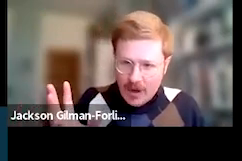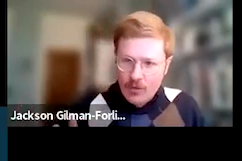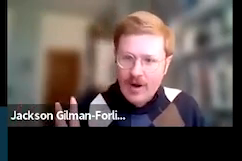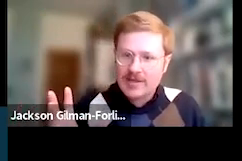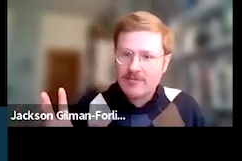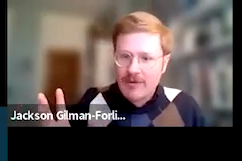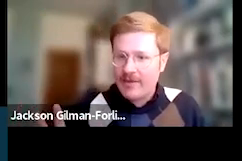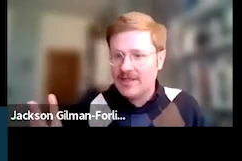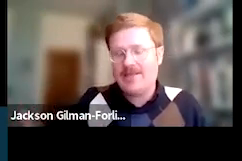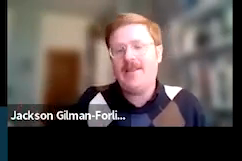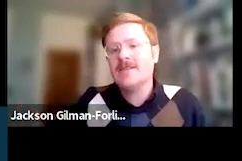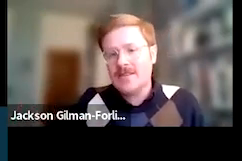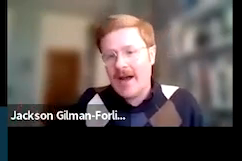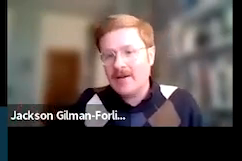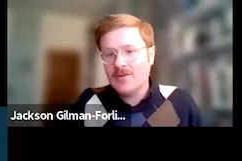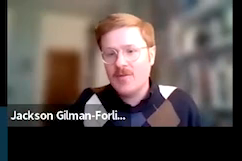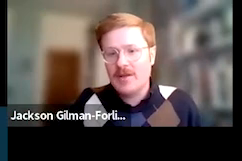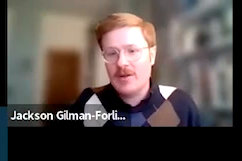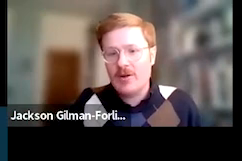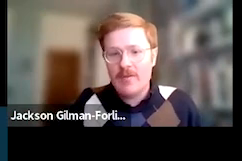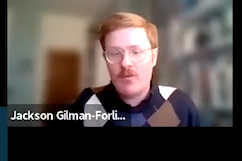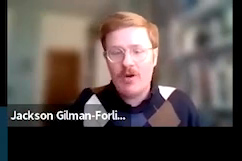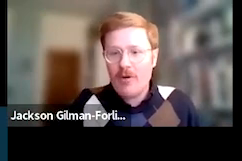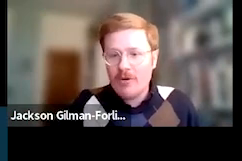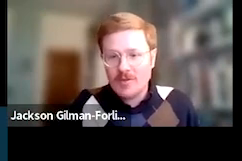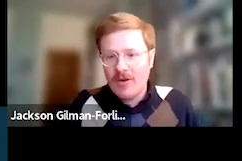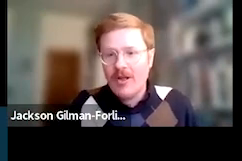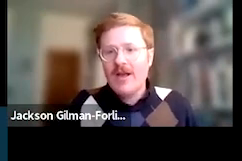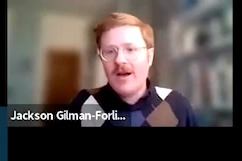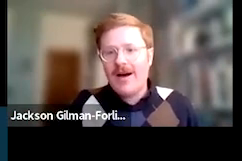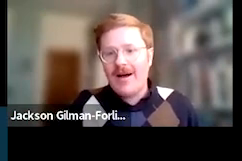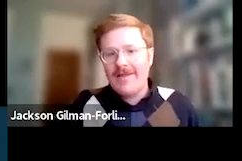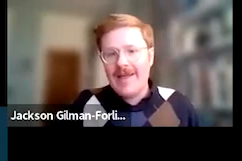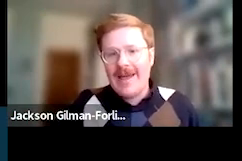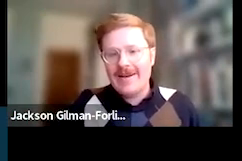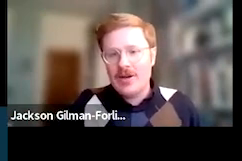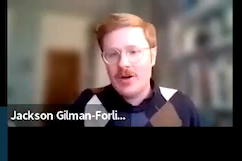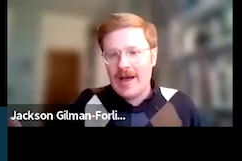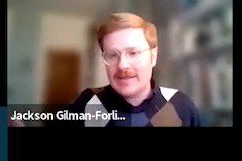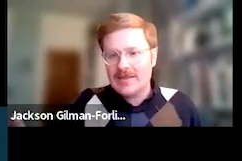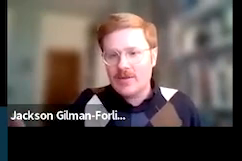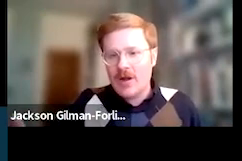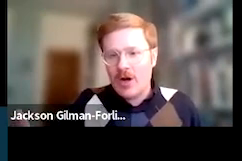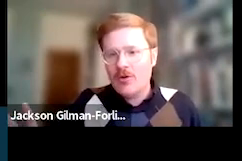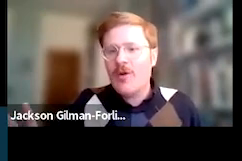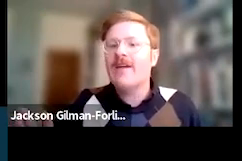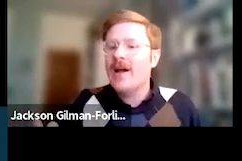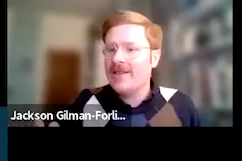otherwise rather disliked style to be a little bit more approachable, then that's a good way of